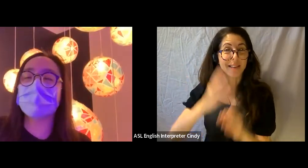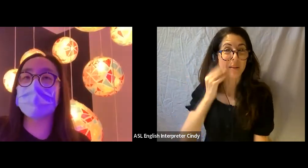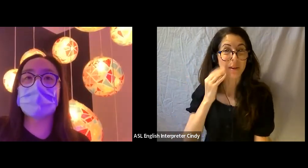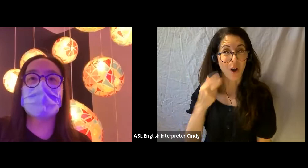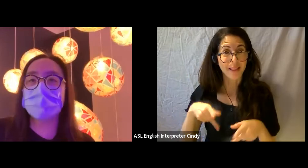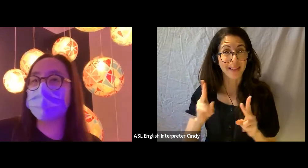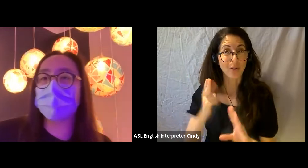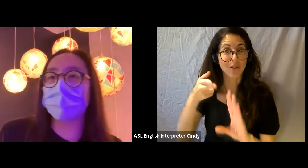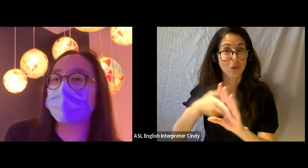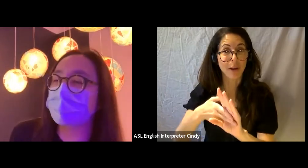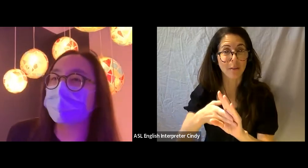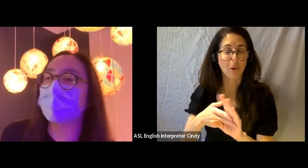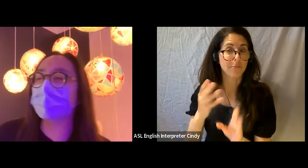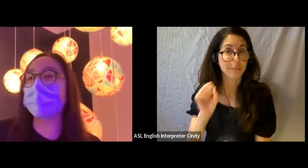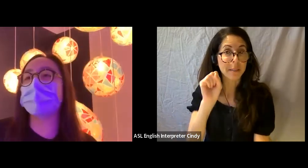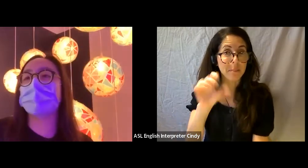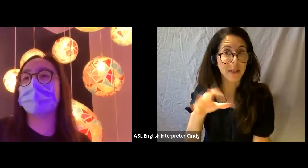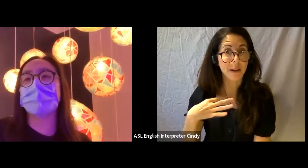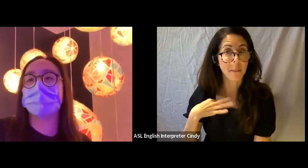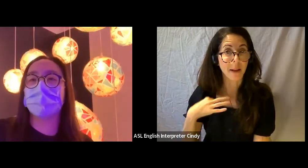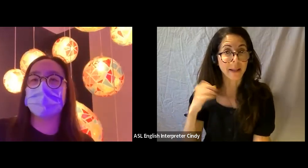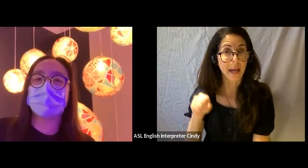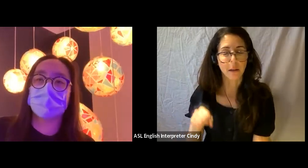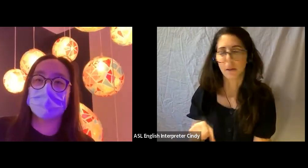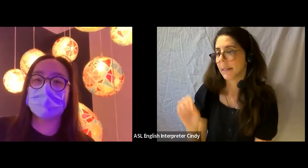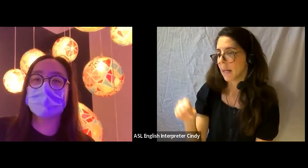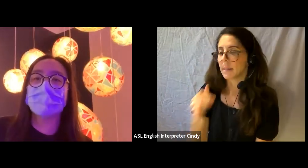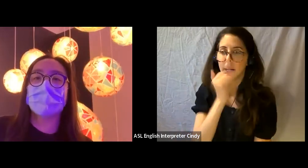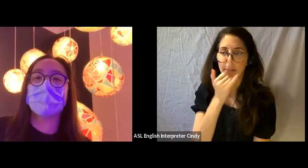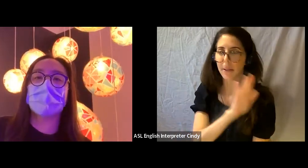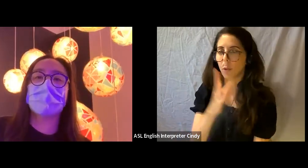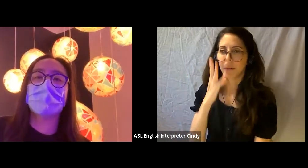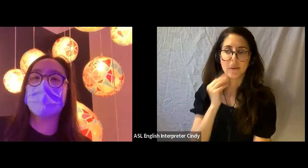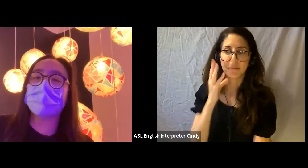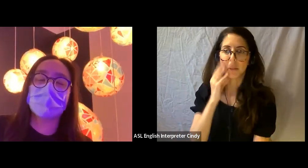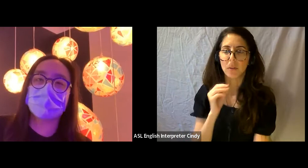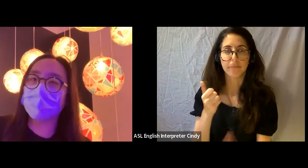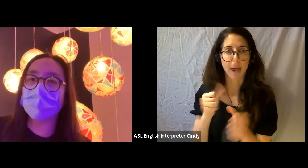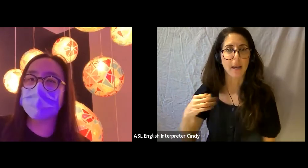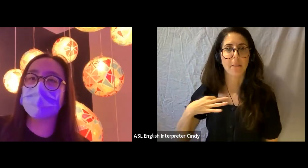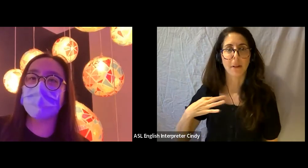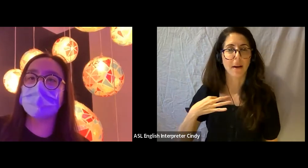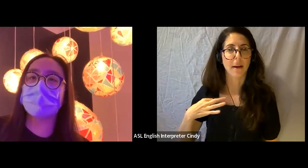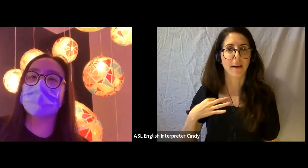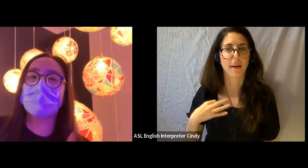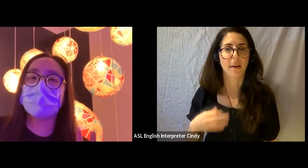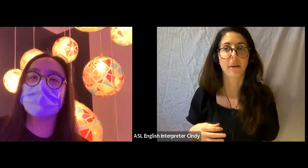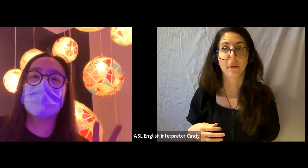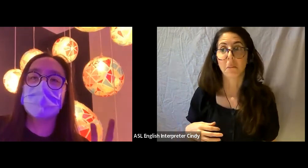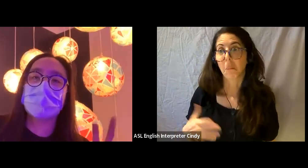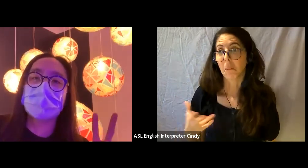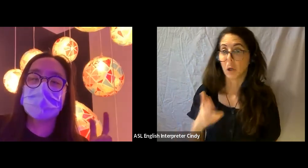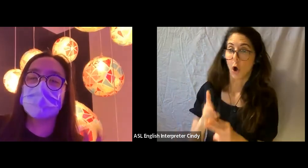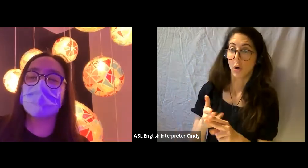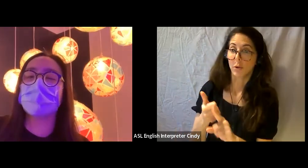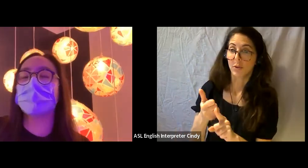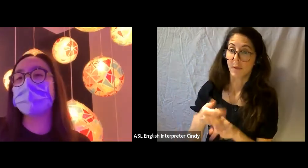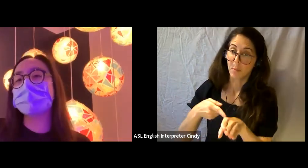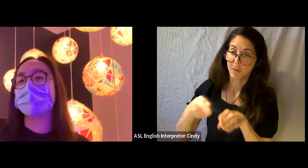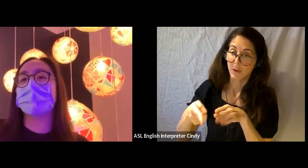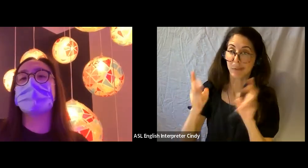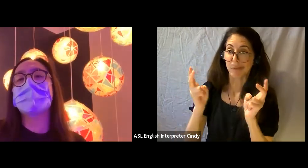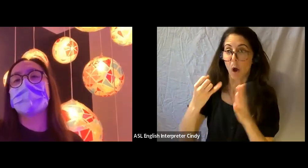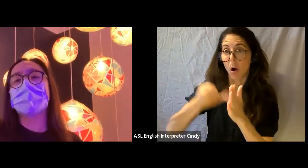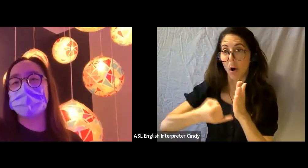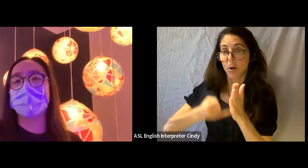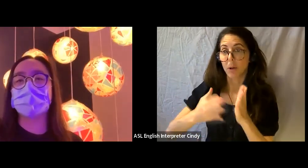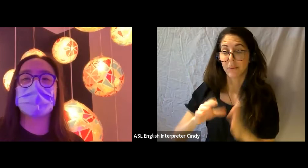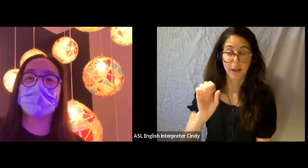Yes, you are welcome to apply no matter what your experience, no matter whether you consider yourself a professional artist or not, you’re welcome to apply.